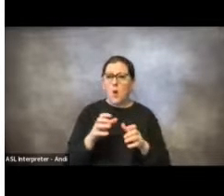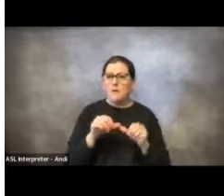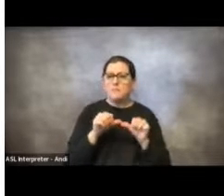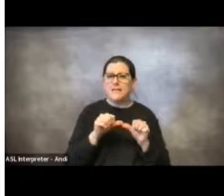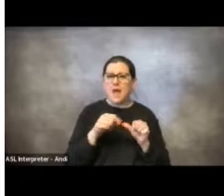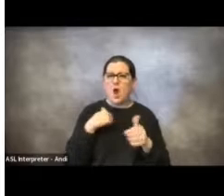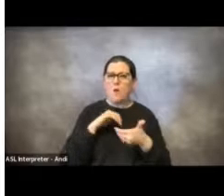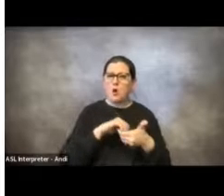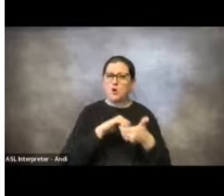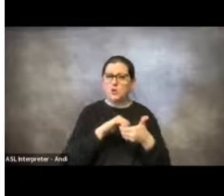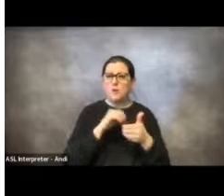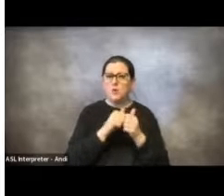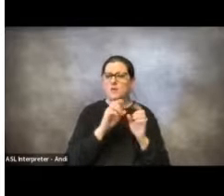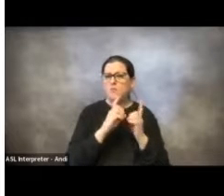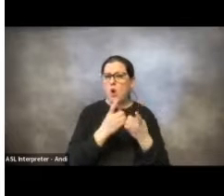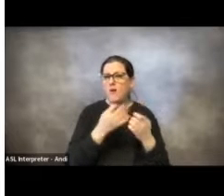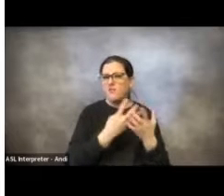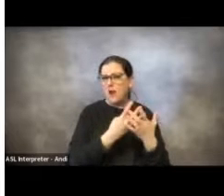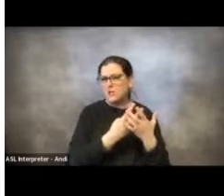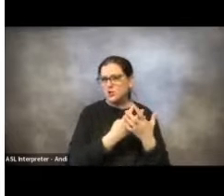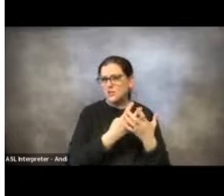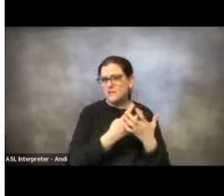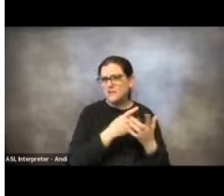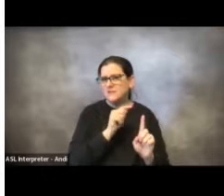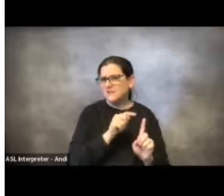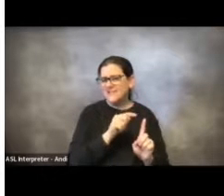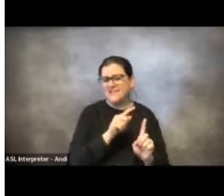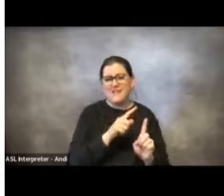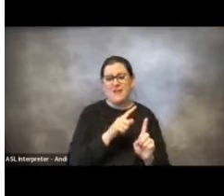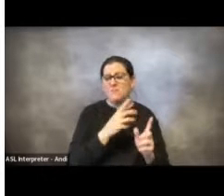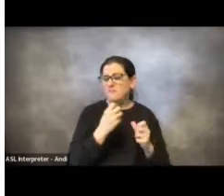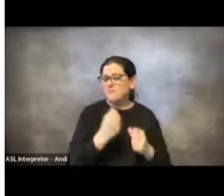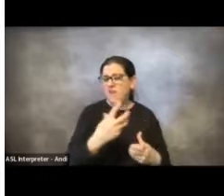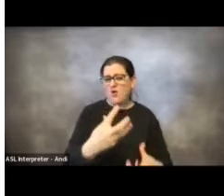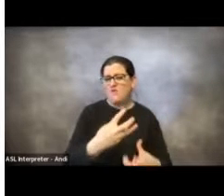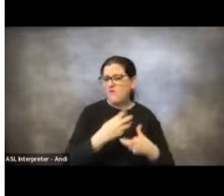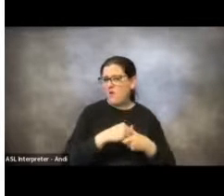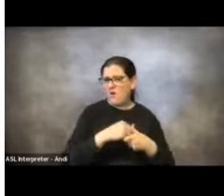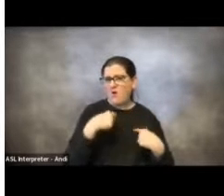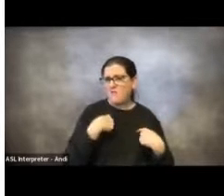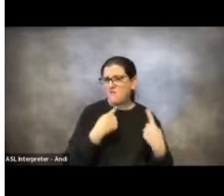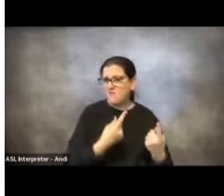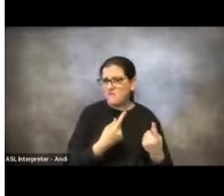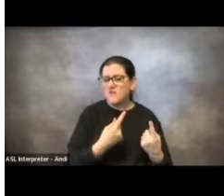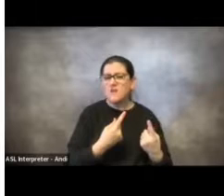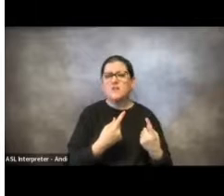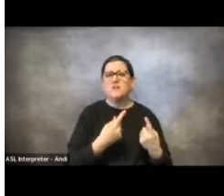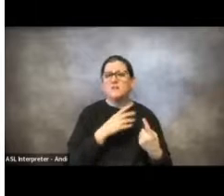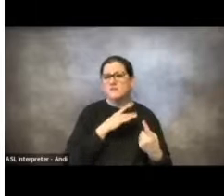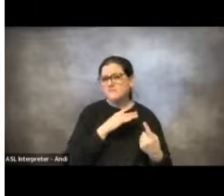the Department of Corrections. They've been very, very engaged in this and just a great they